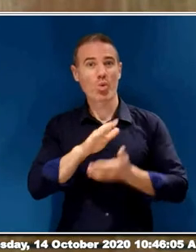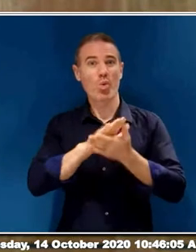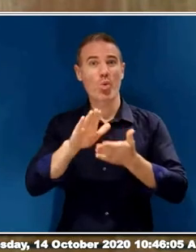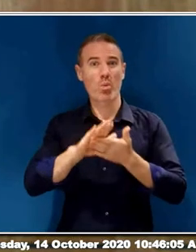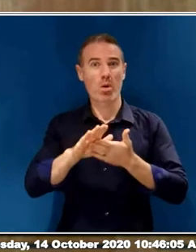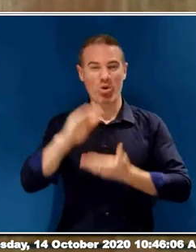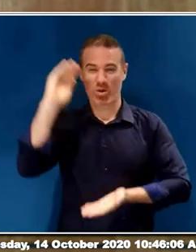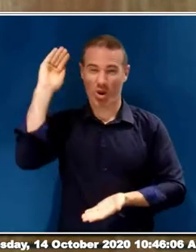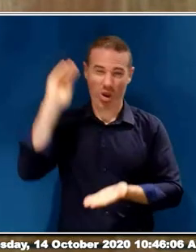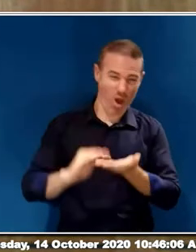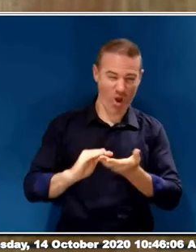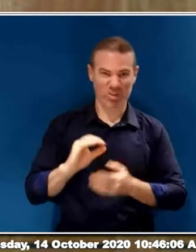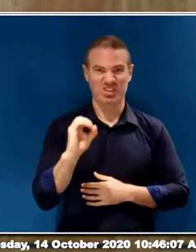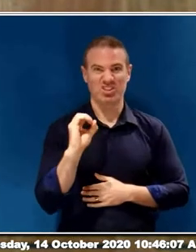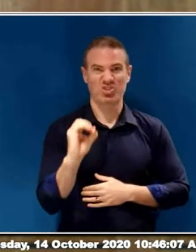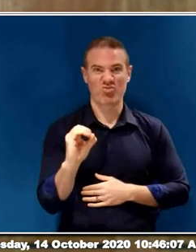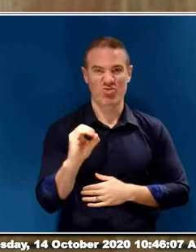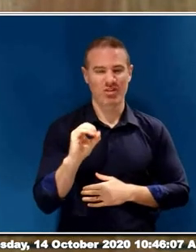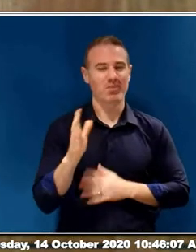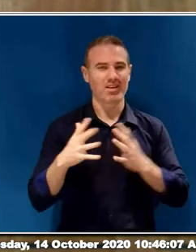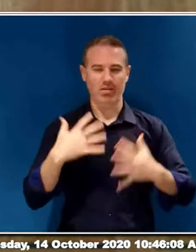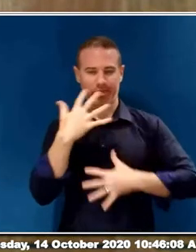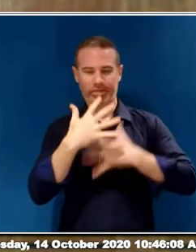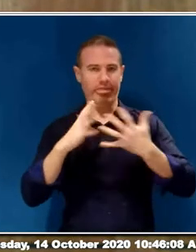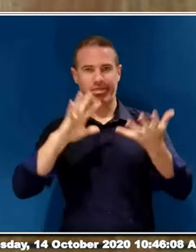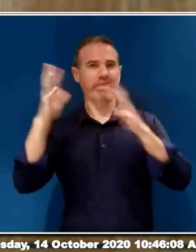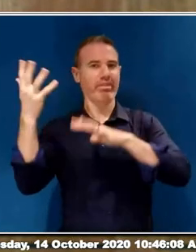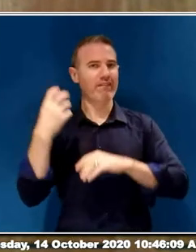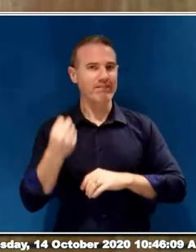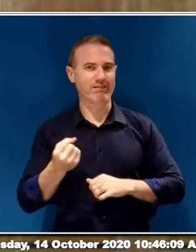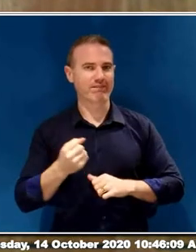And so what do you consider, what did you perceive that to mean?